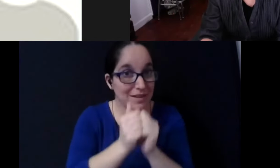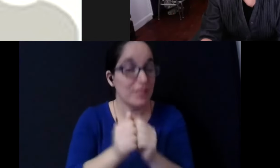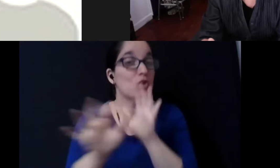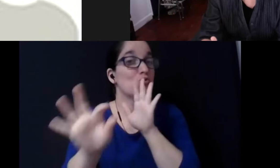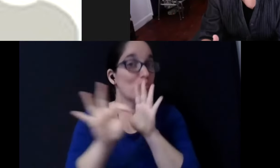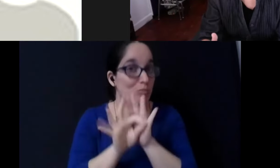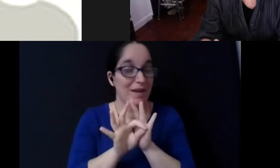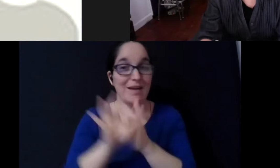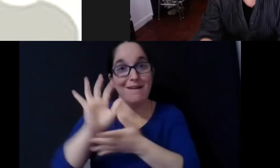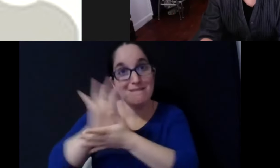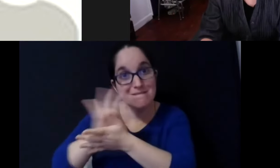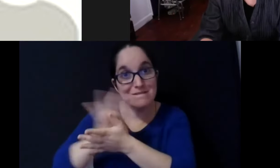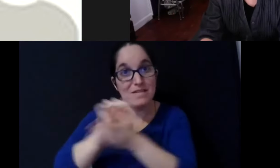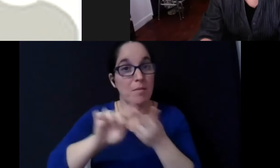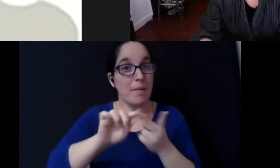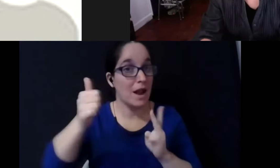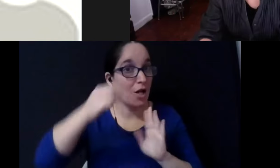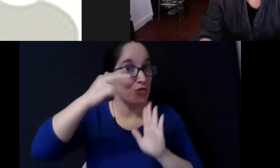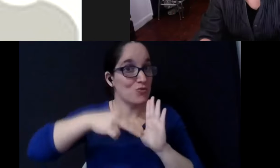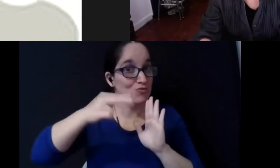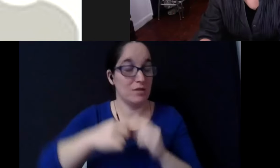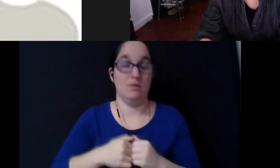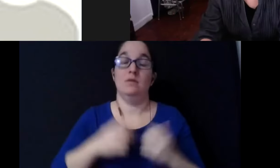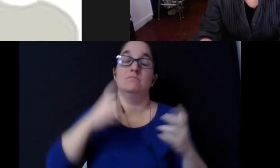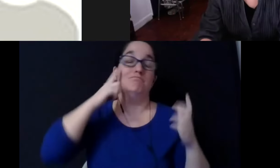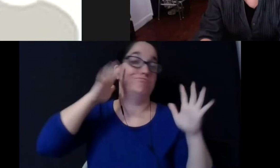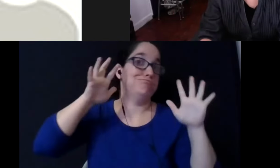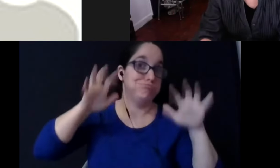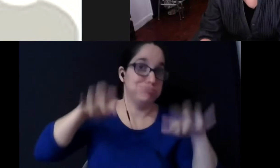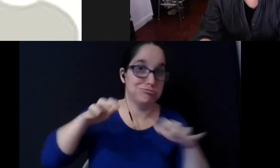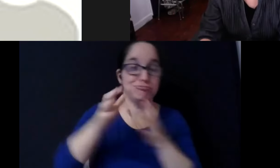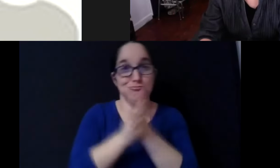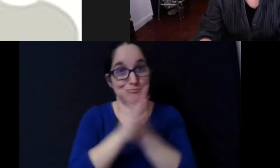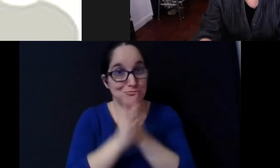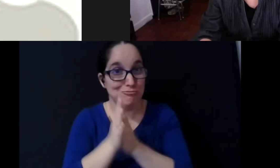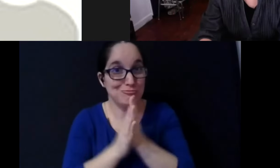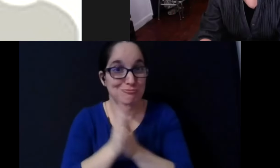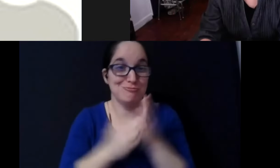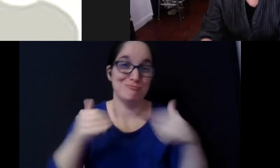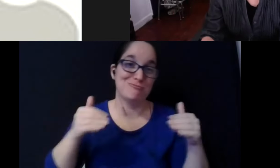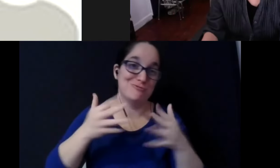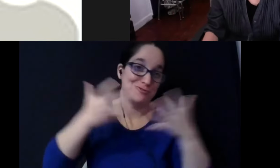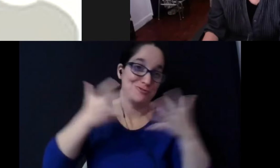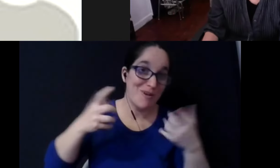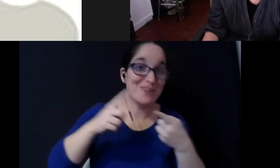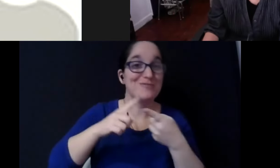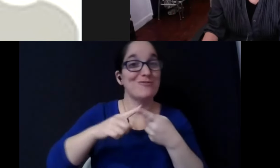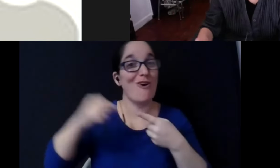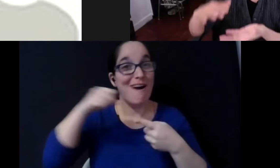So, the enthusiasm was beyond our expectations and for example, for Taiwan week, we had a—